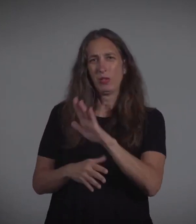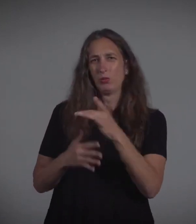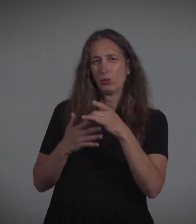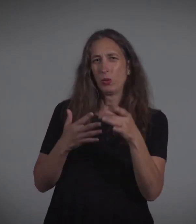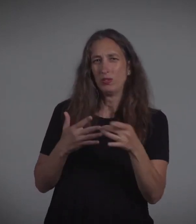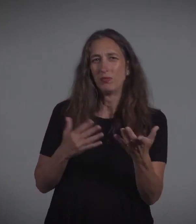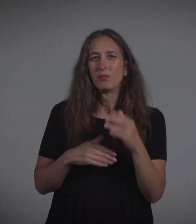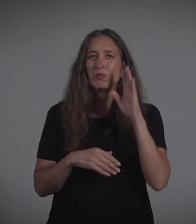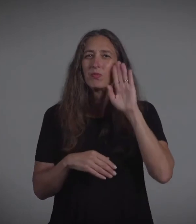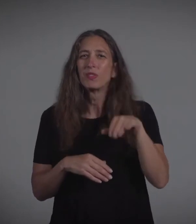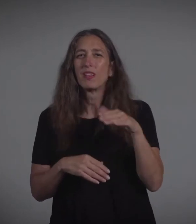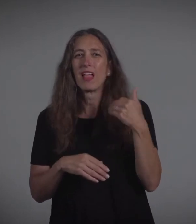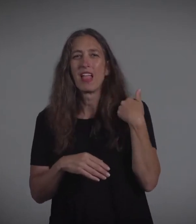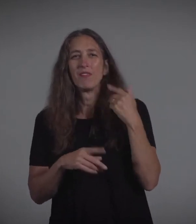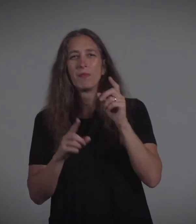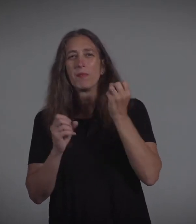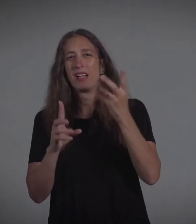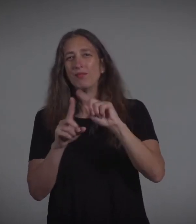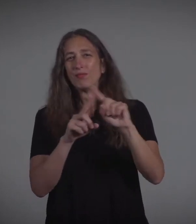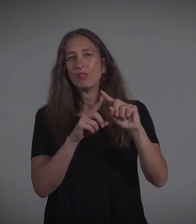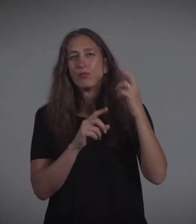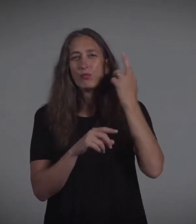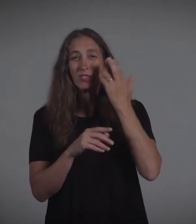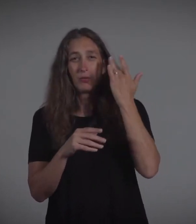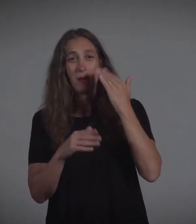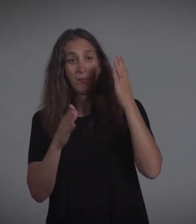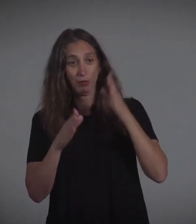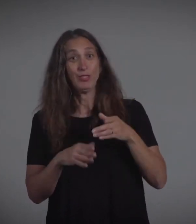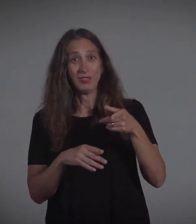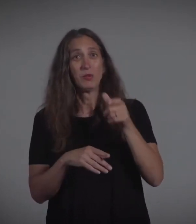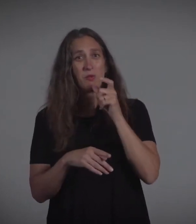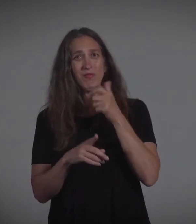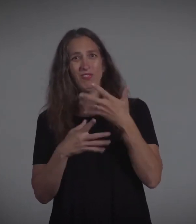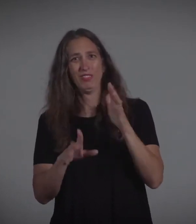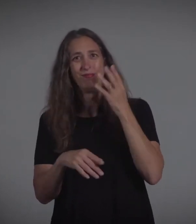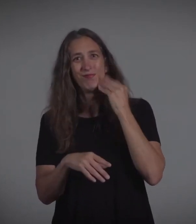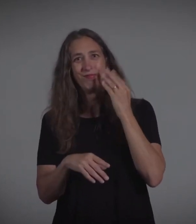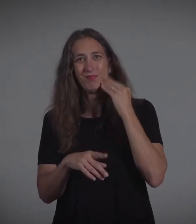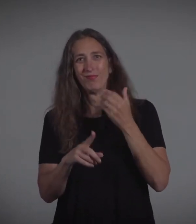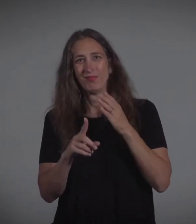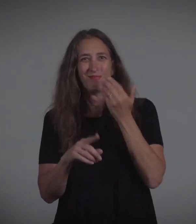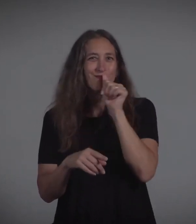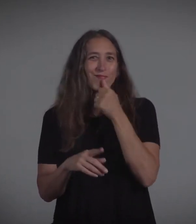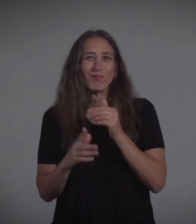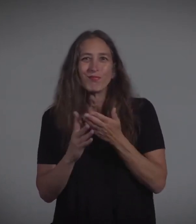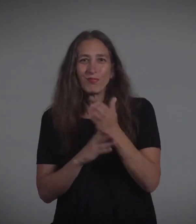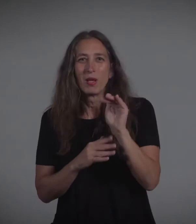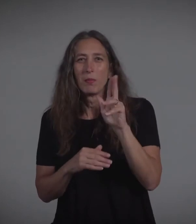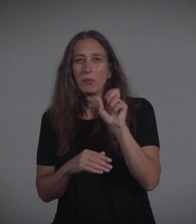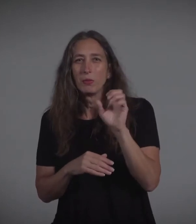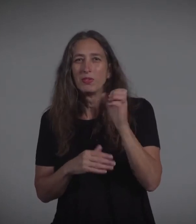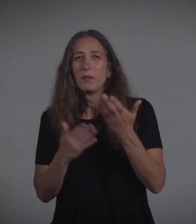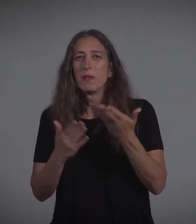Respect their choices about this. There are many reasons someone may stay in a relationship with a partner who is an abuser.